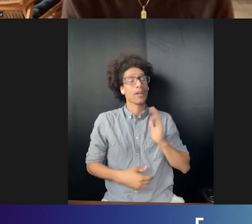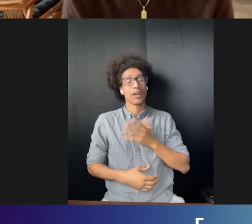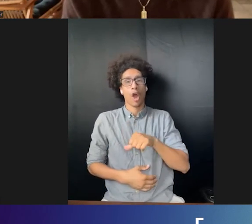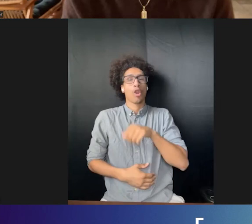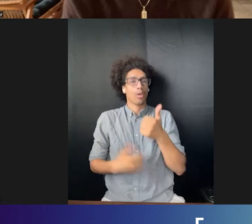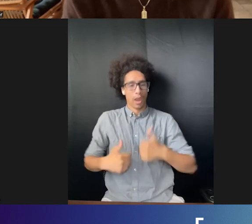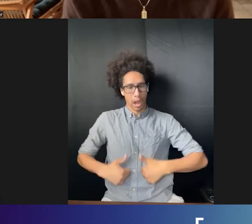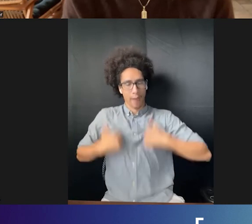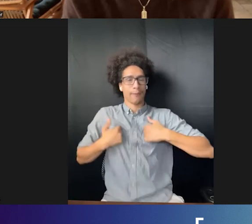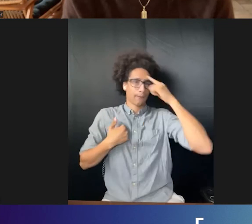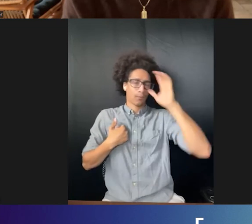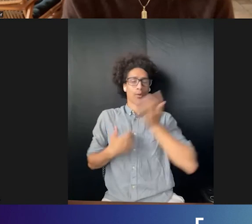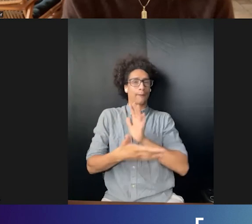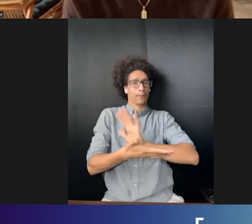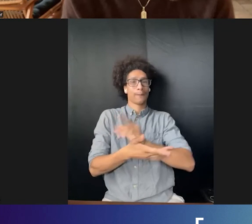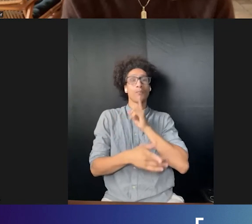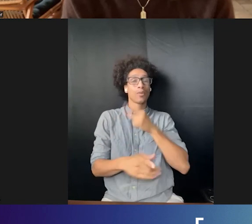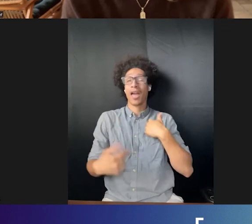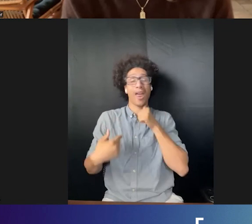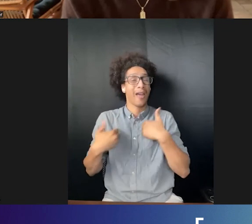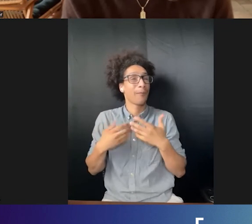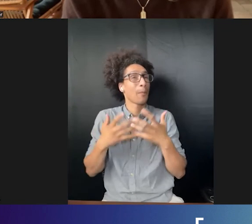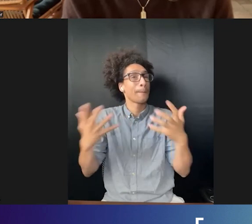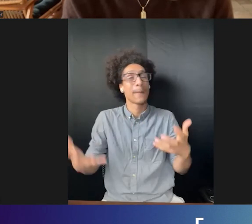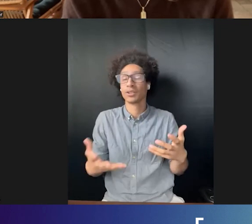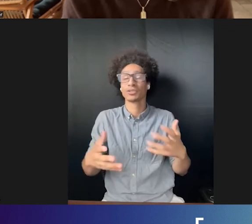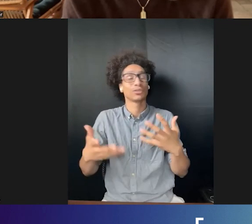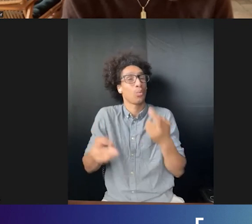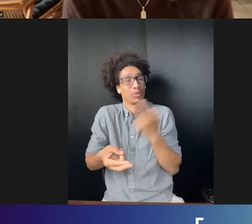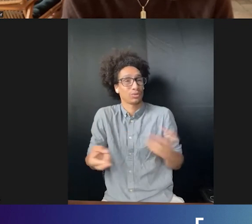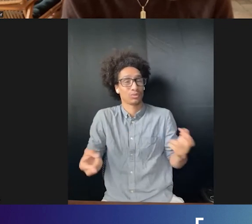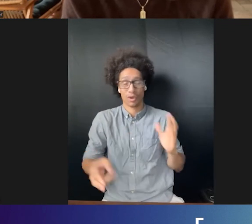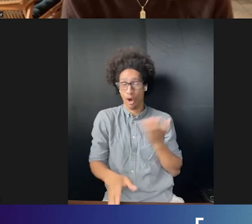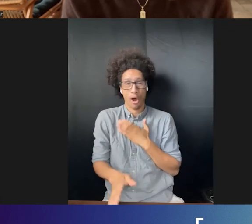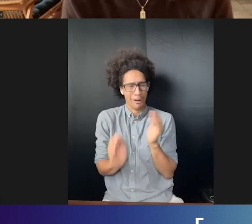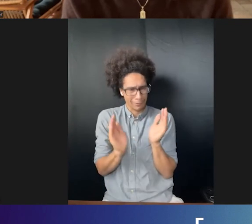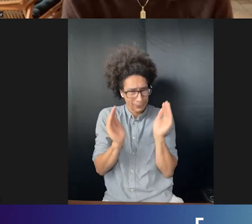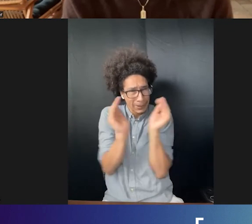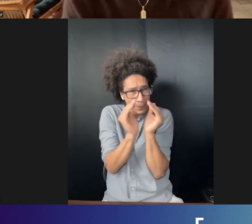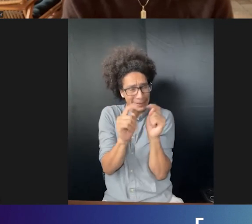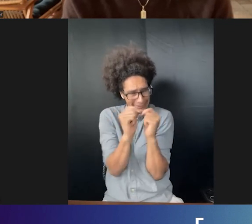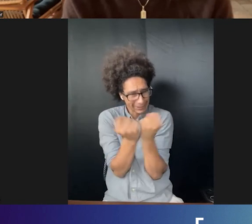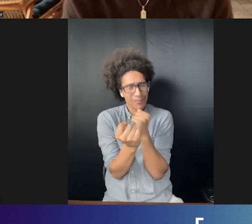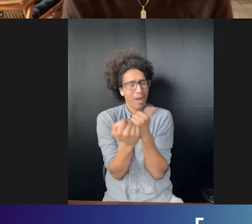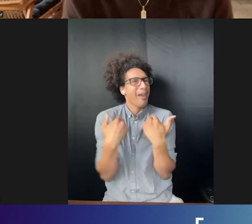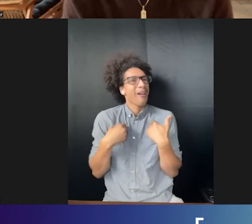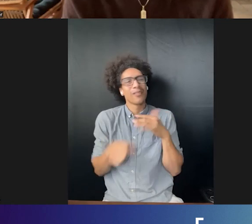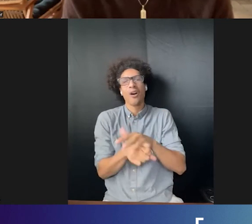you know, just didn't have any bandwidth or, you know, our very tiny team did not have the resources, the manpower to